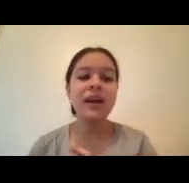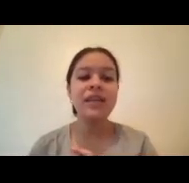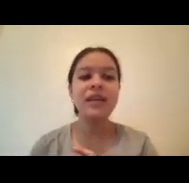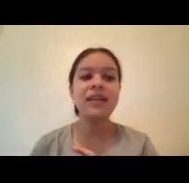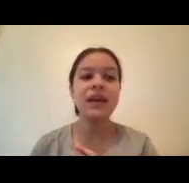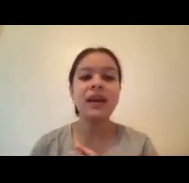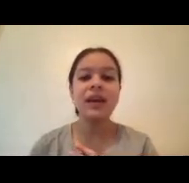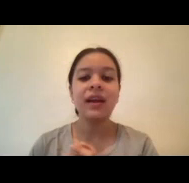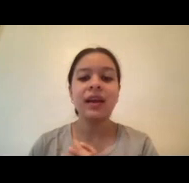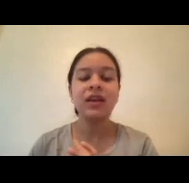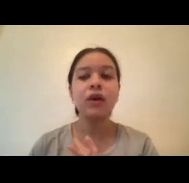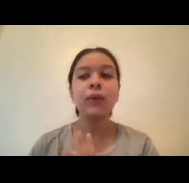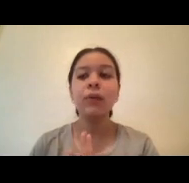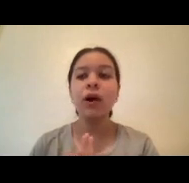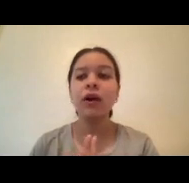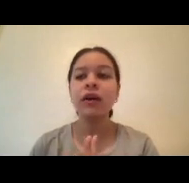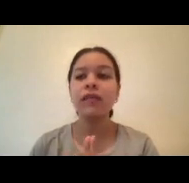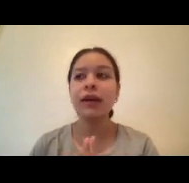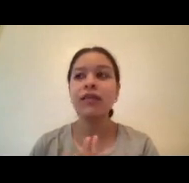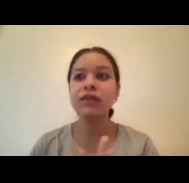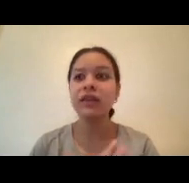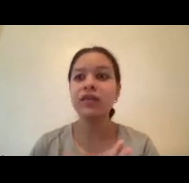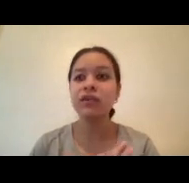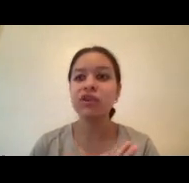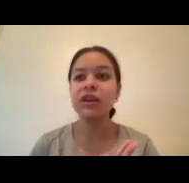And I think that, you know, while we are Hispanic serving institution,